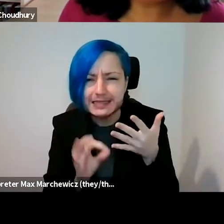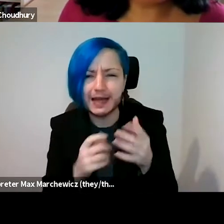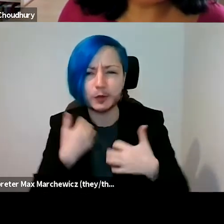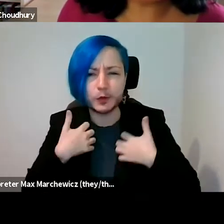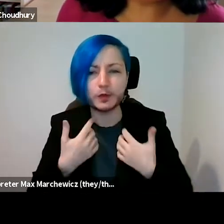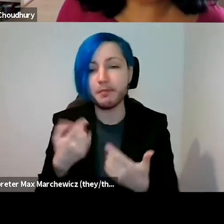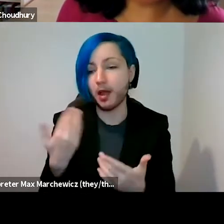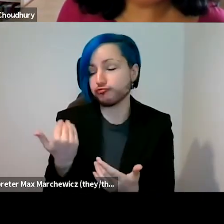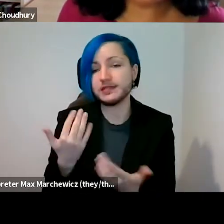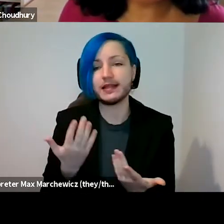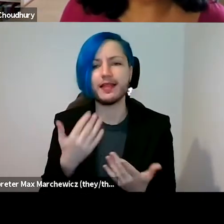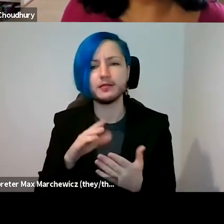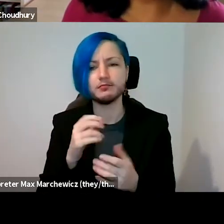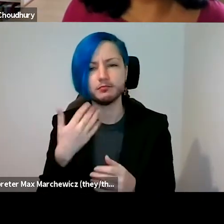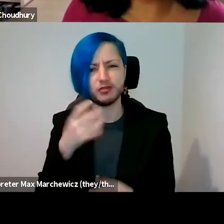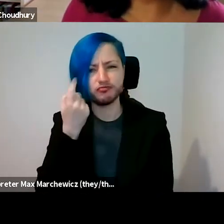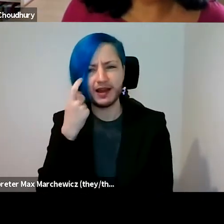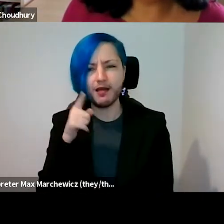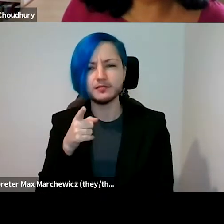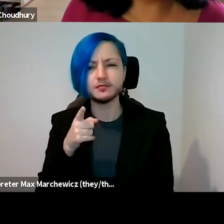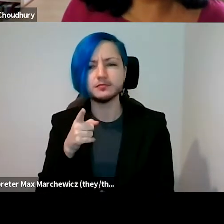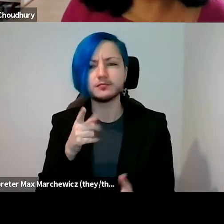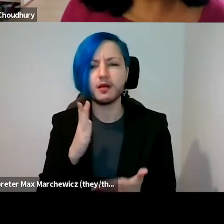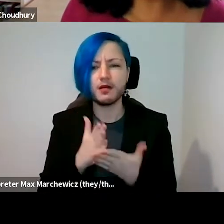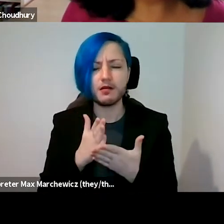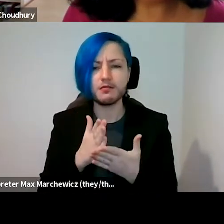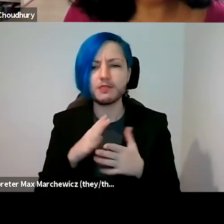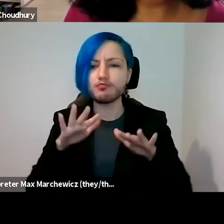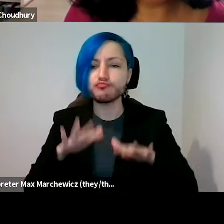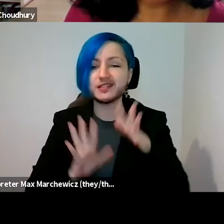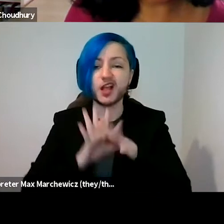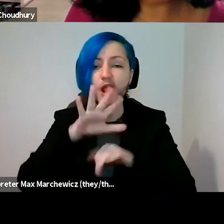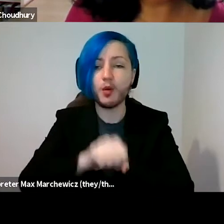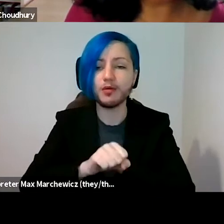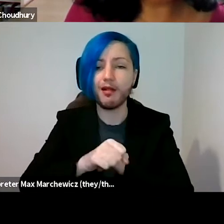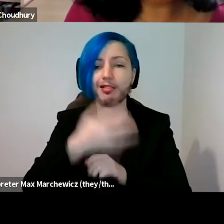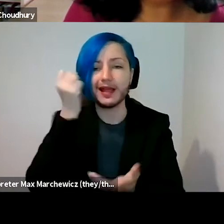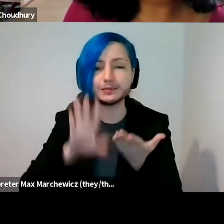we have increasingly come to realize that Britain's Imperial experience clearly forms